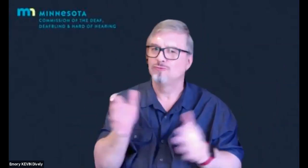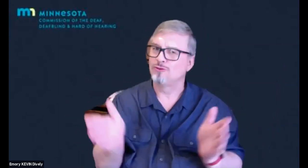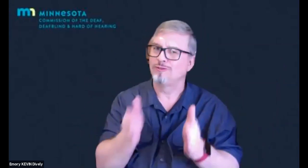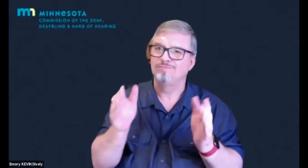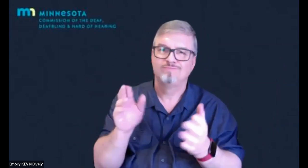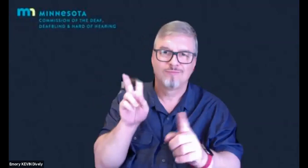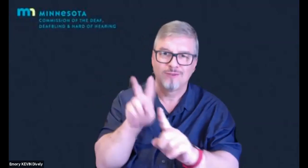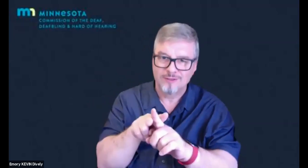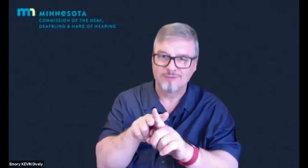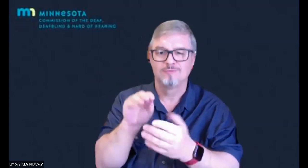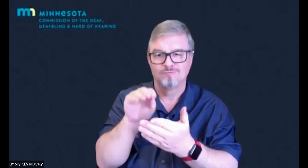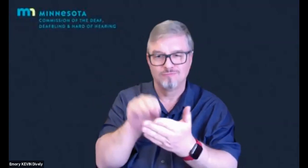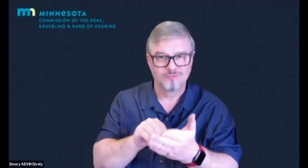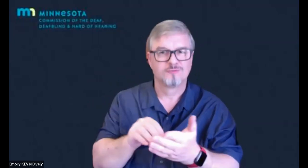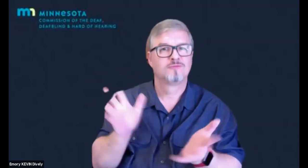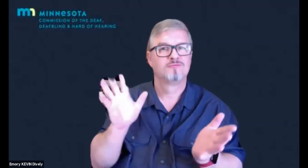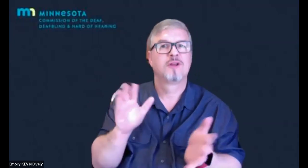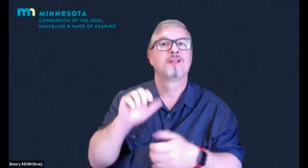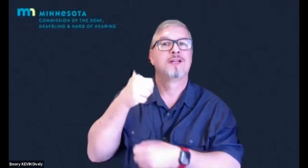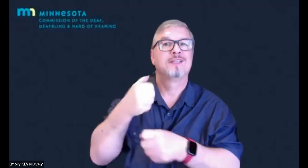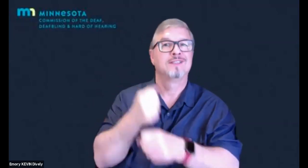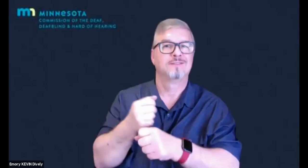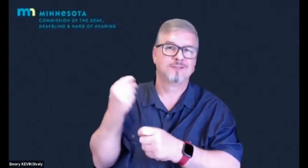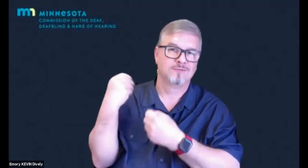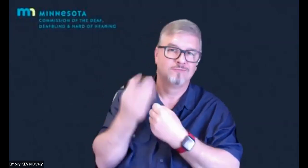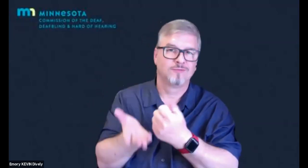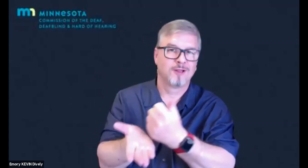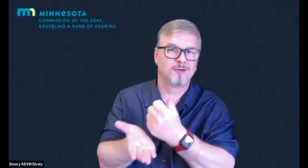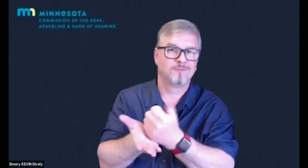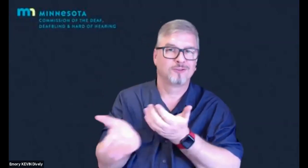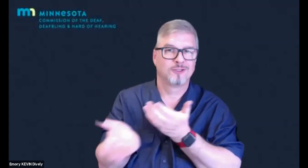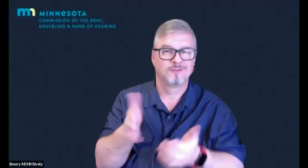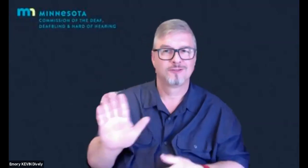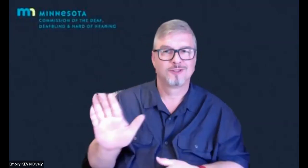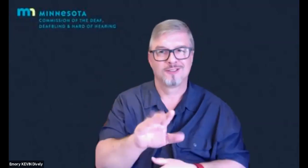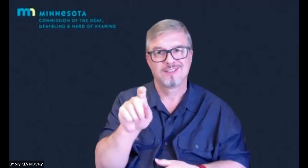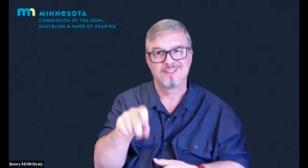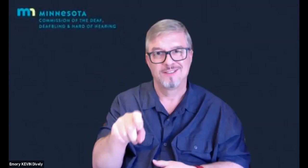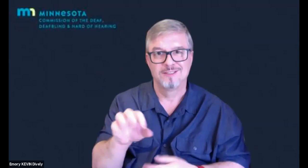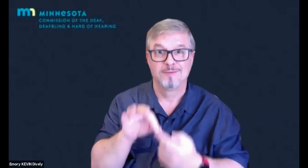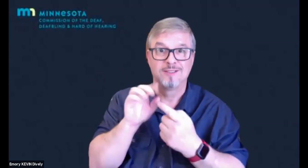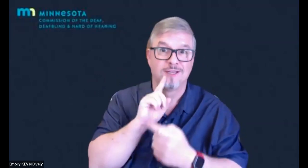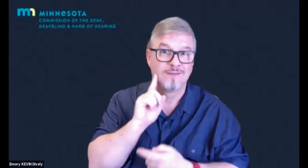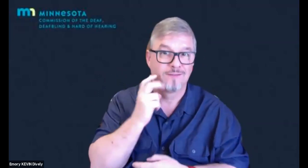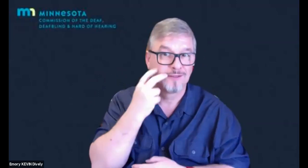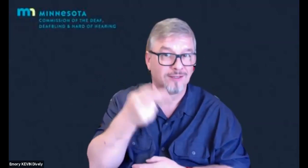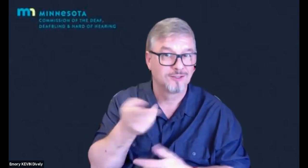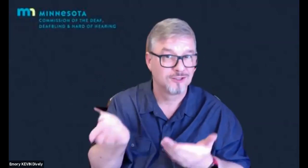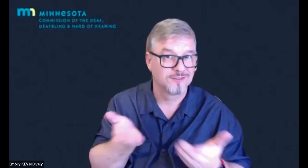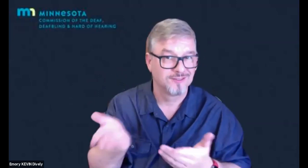we know that COVID-19 is impacting the entire world. We know that our votes are very impactful, we know that every